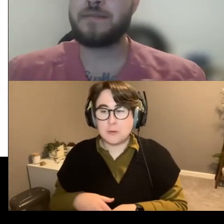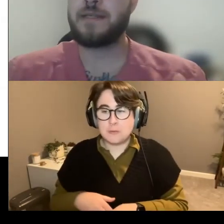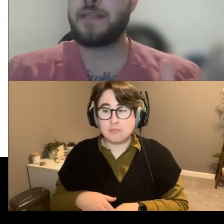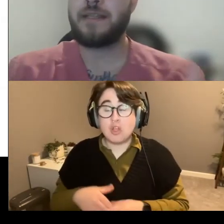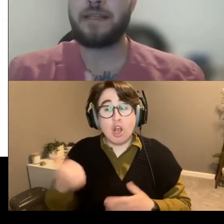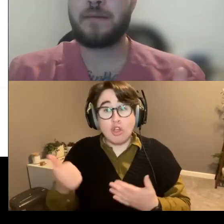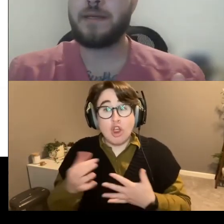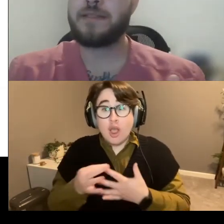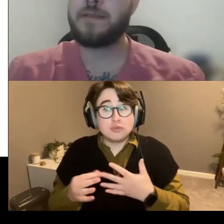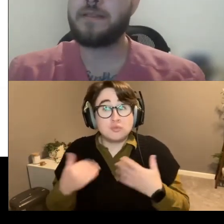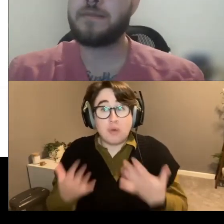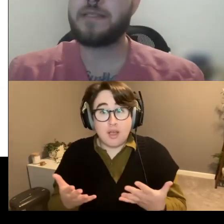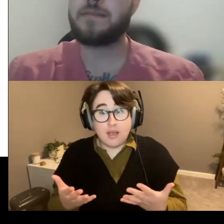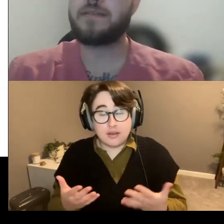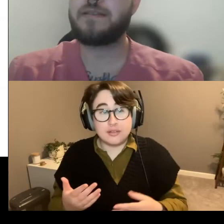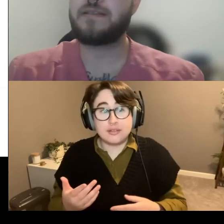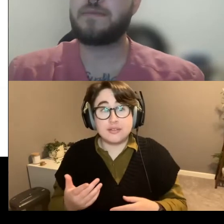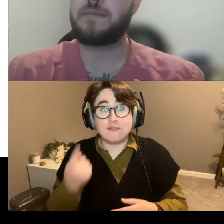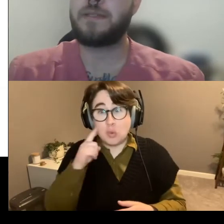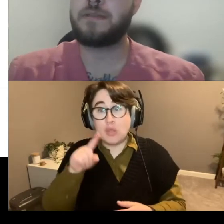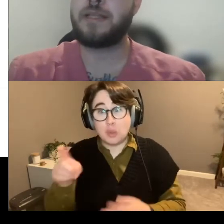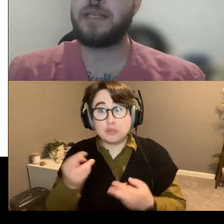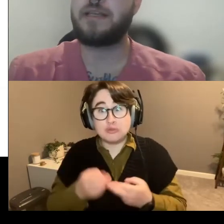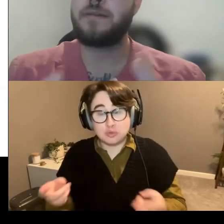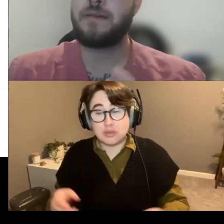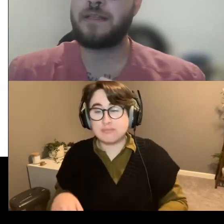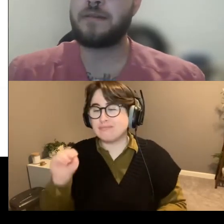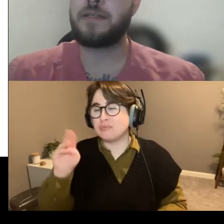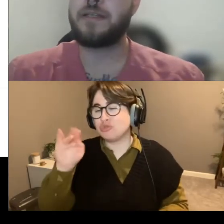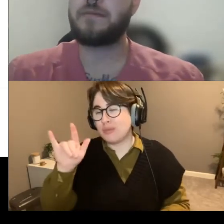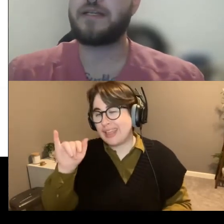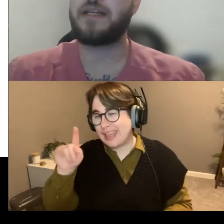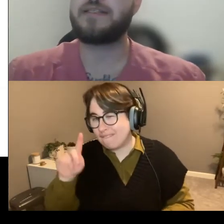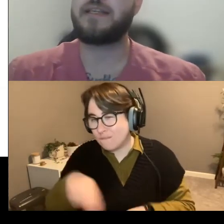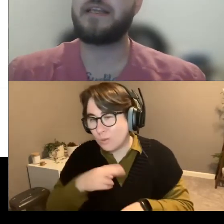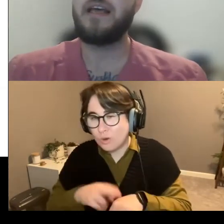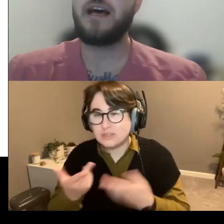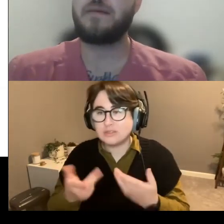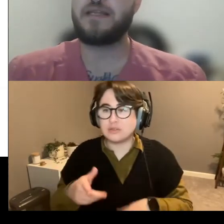especially thinking about some of those resources with mutual aid and community organizing,